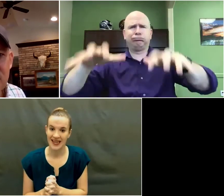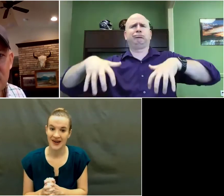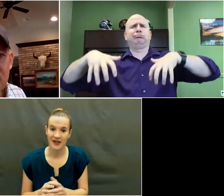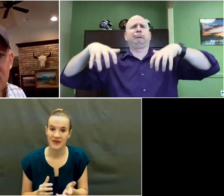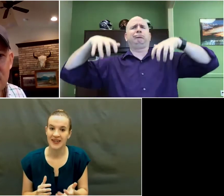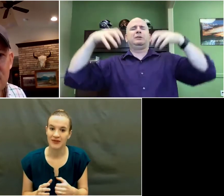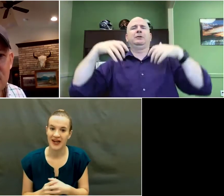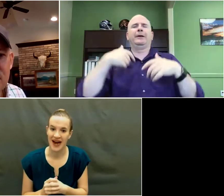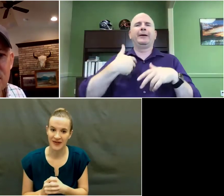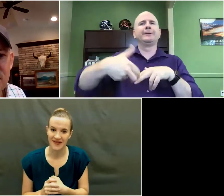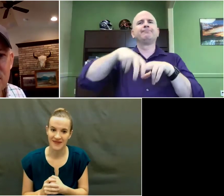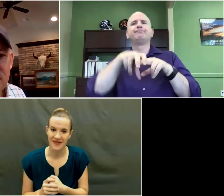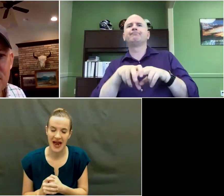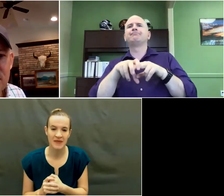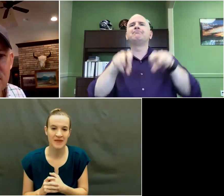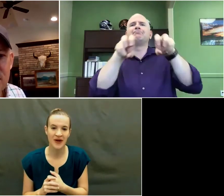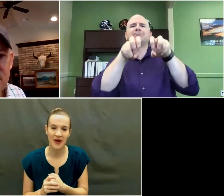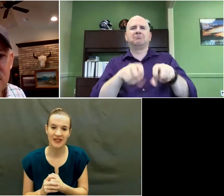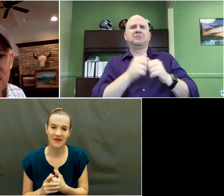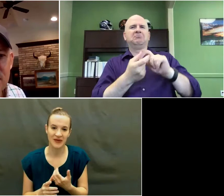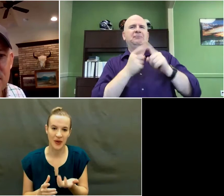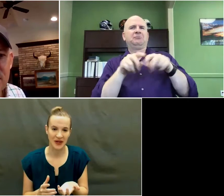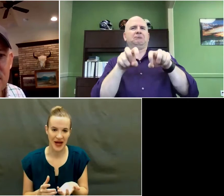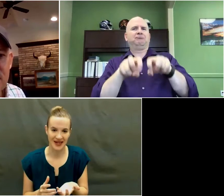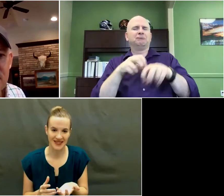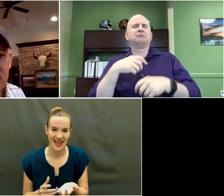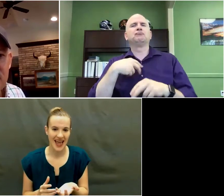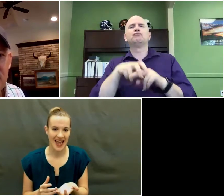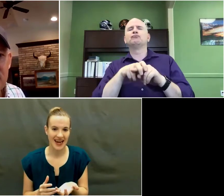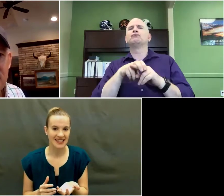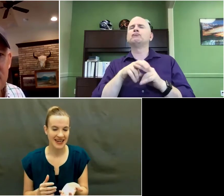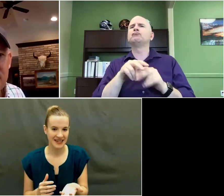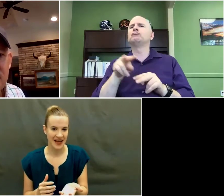encouraged me to come check it out. I remember going to visit one class, and I attended a class